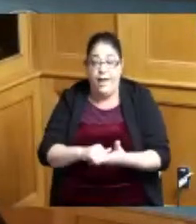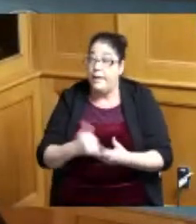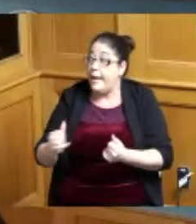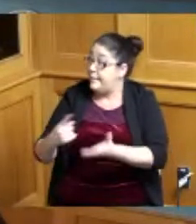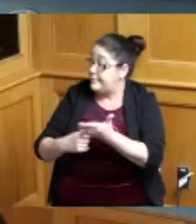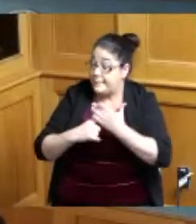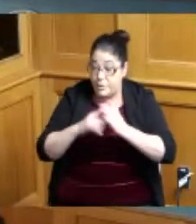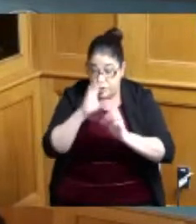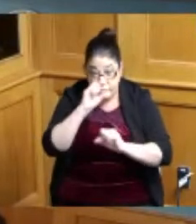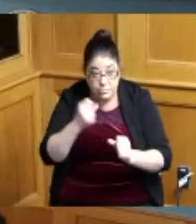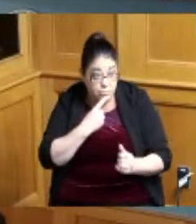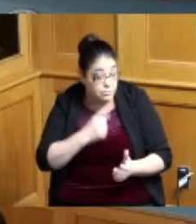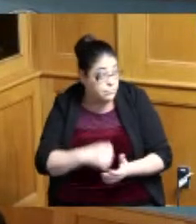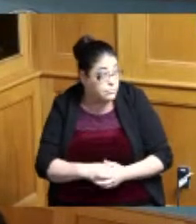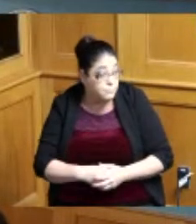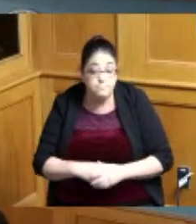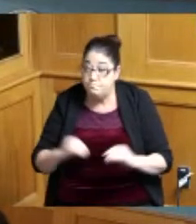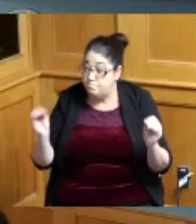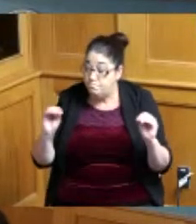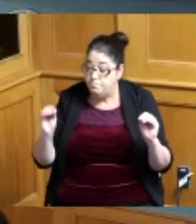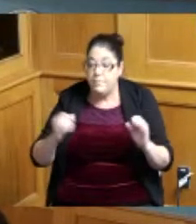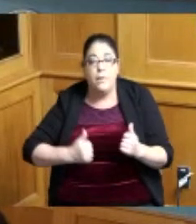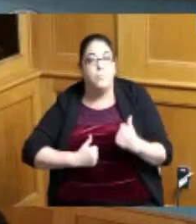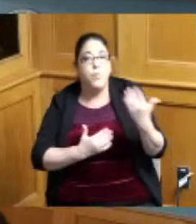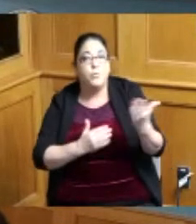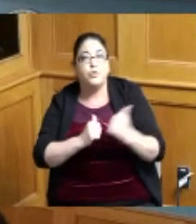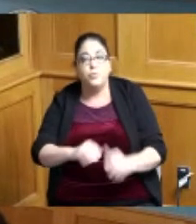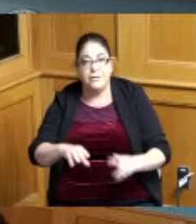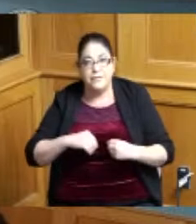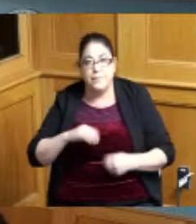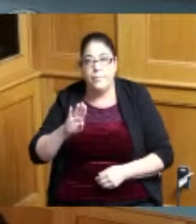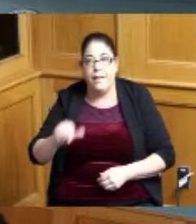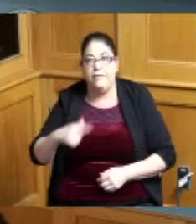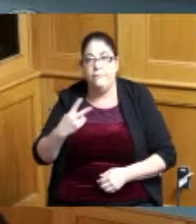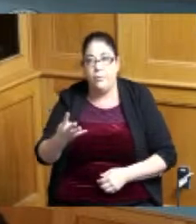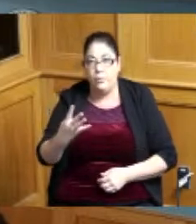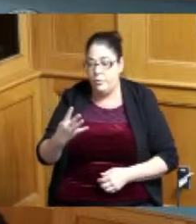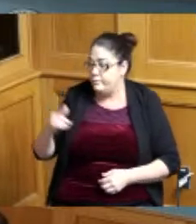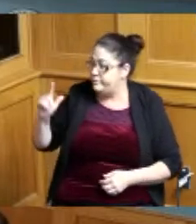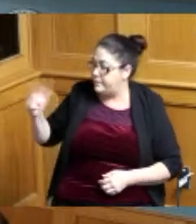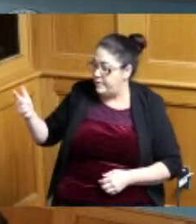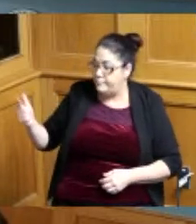yeah okay I'd like to make a motion adopt by leave four second Commissioner Summerow Dumas